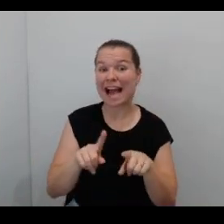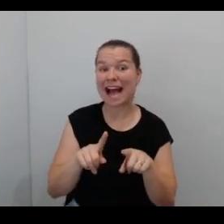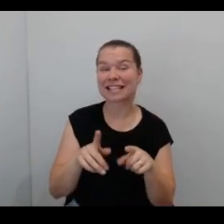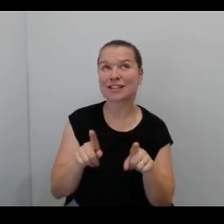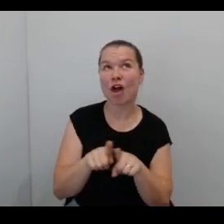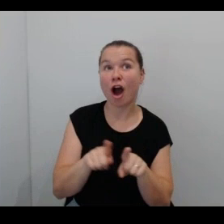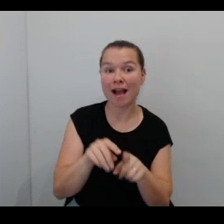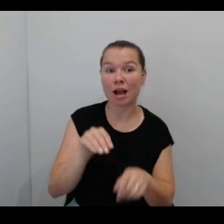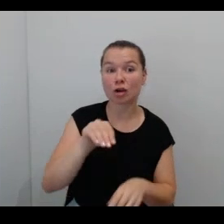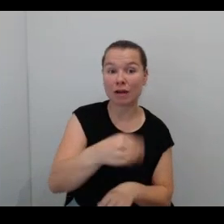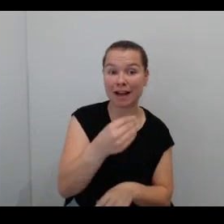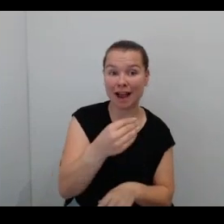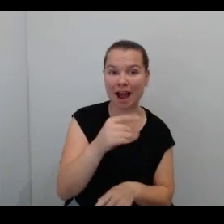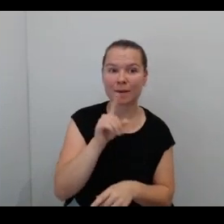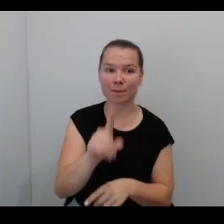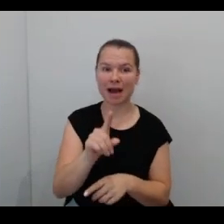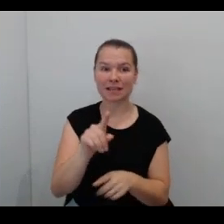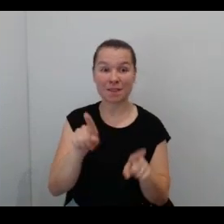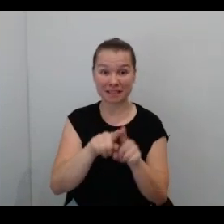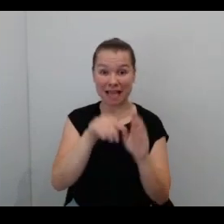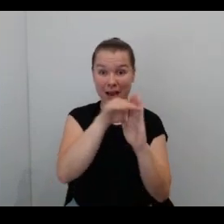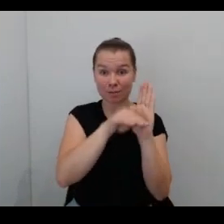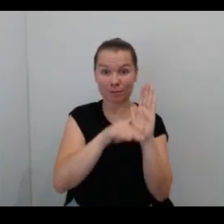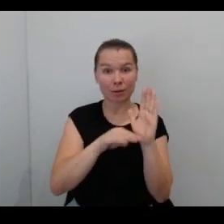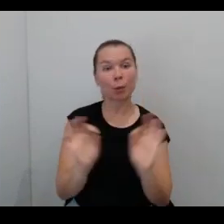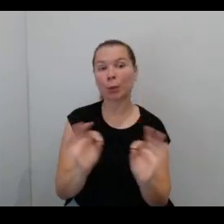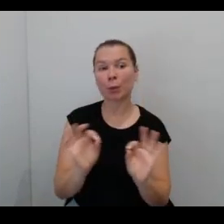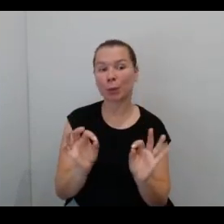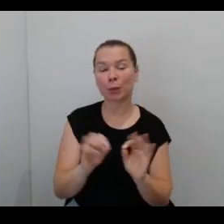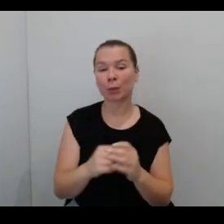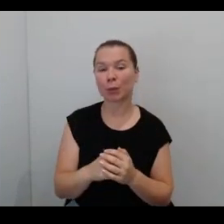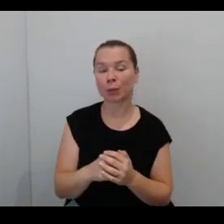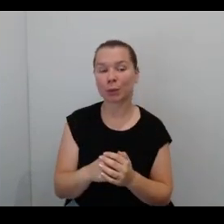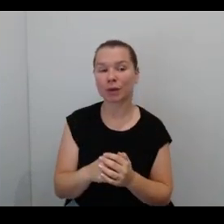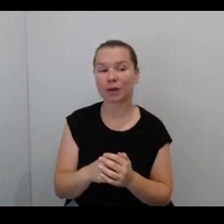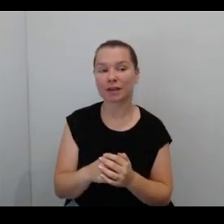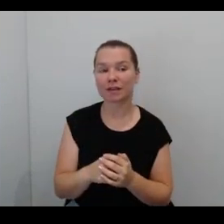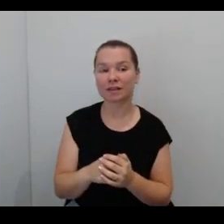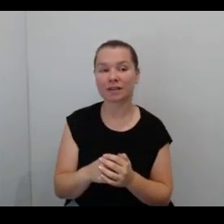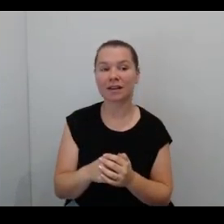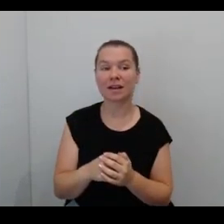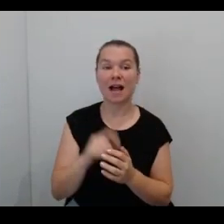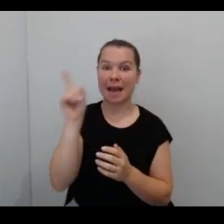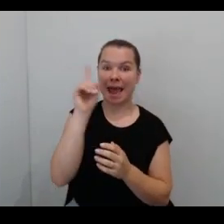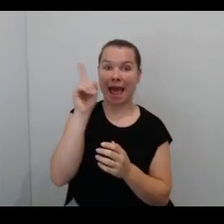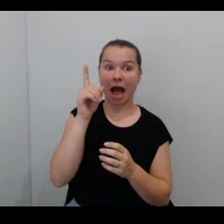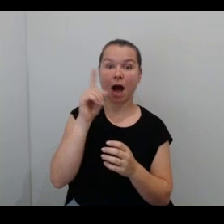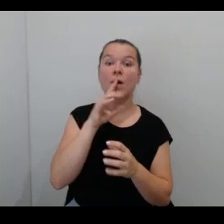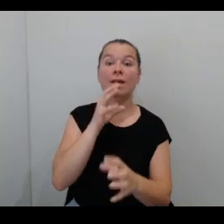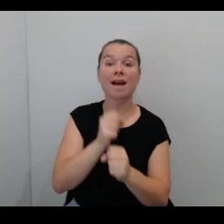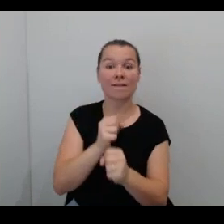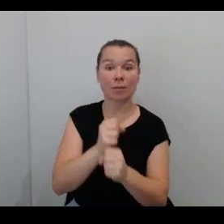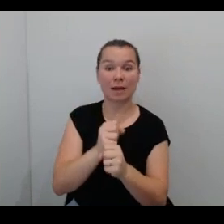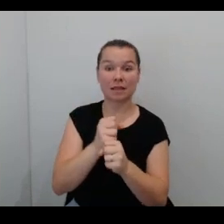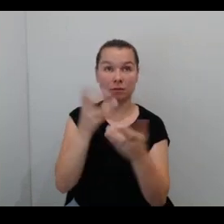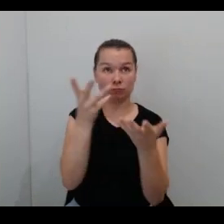Doesn't have the same regulation. That's right. There is currently consultation by the government whether it should be regulated like all other